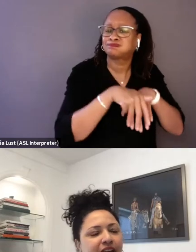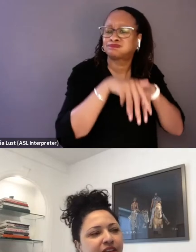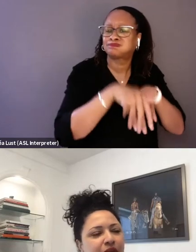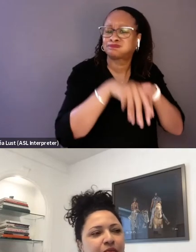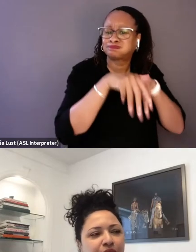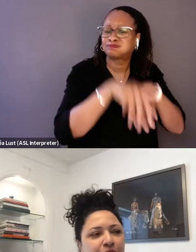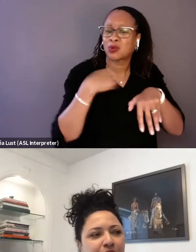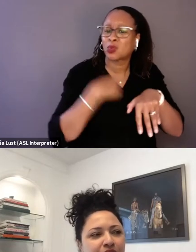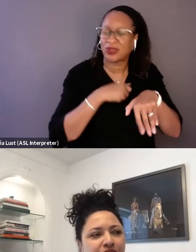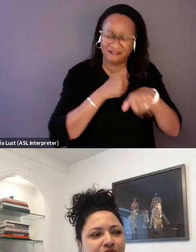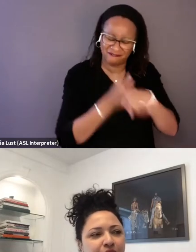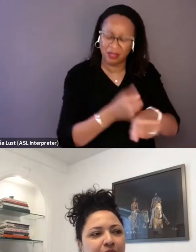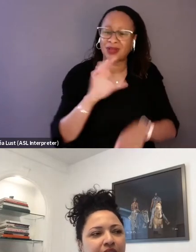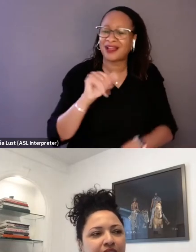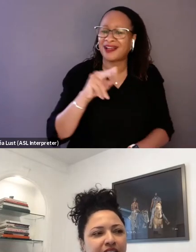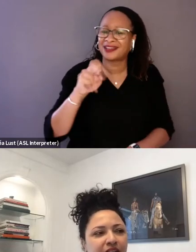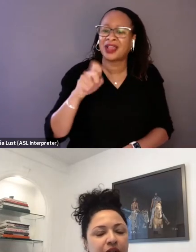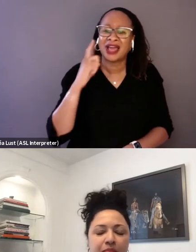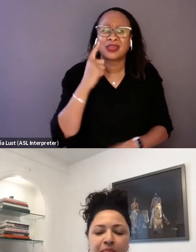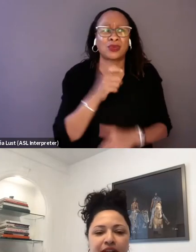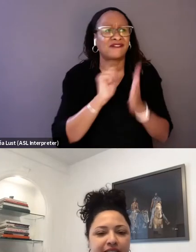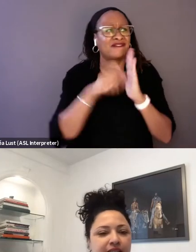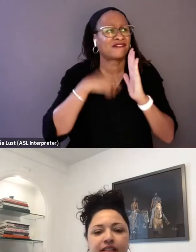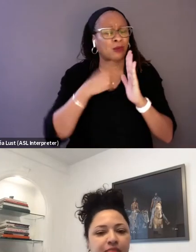like I think we filmed one at Washington square park and you know, there were people in attendance